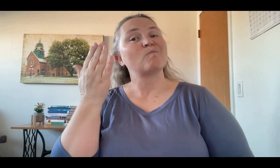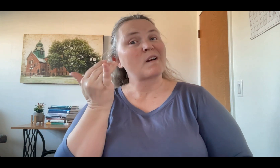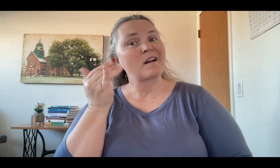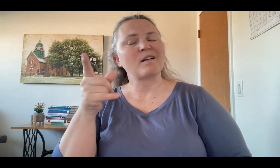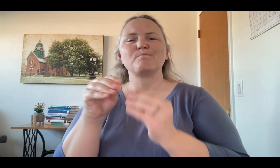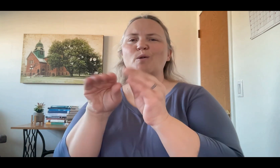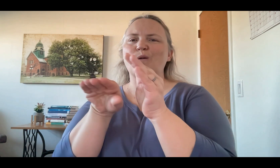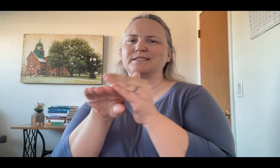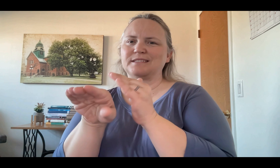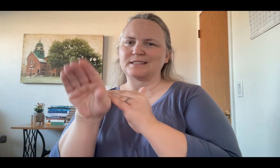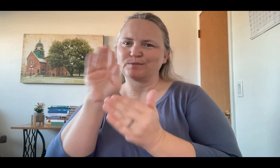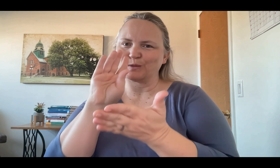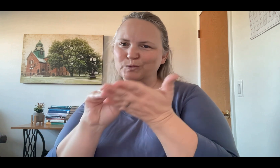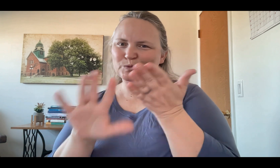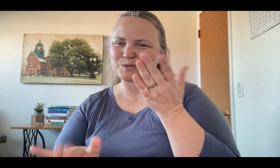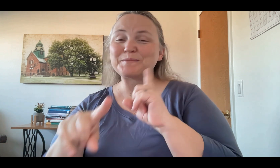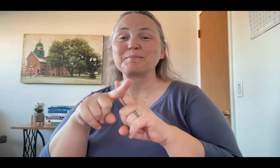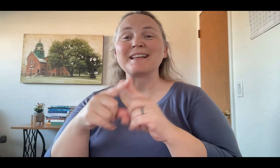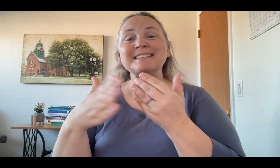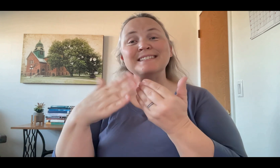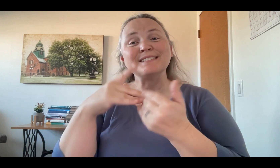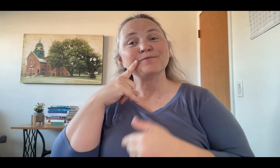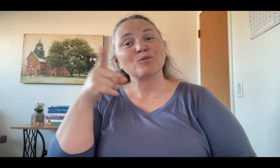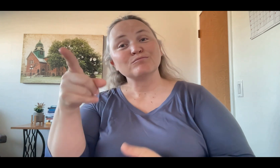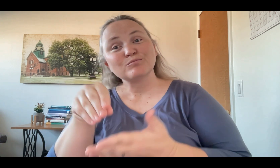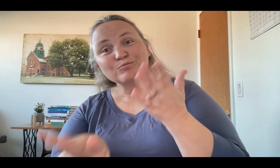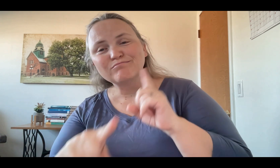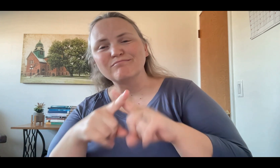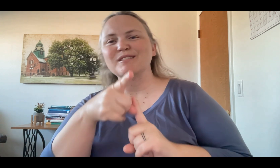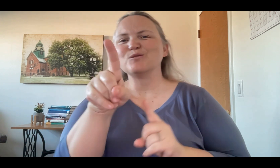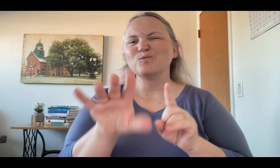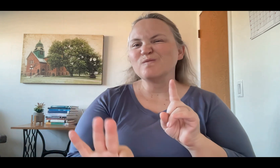your students and easier for you and your students to find what you need.